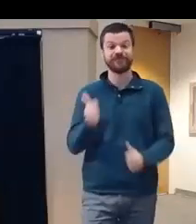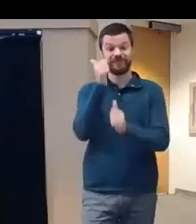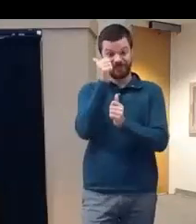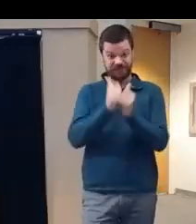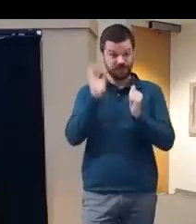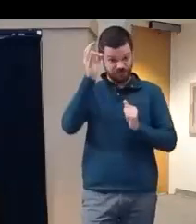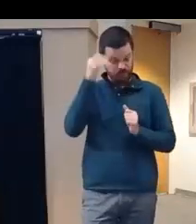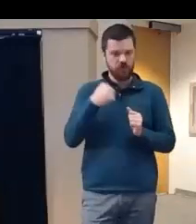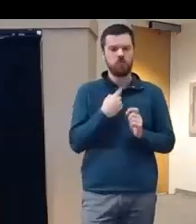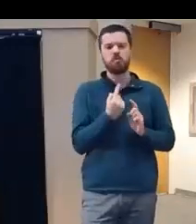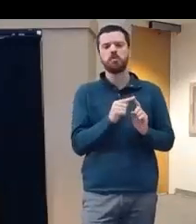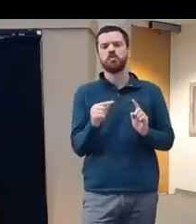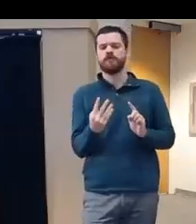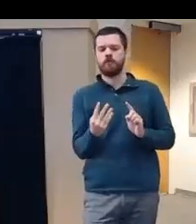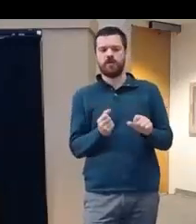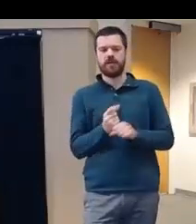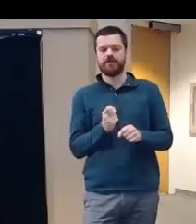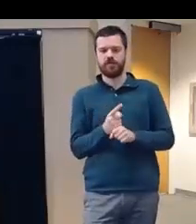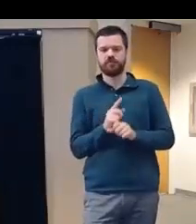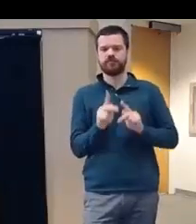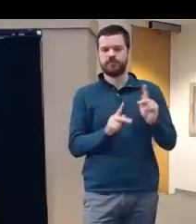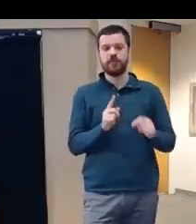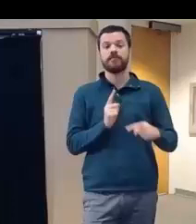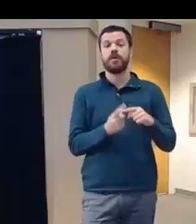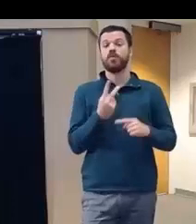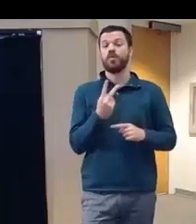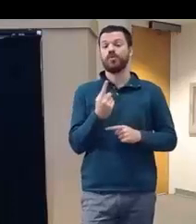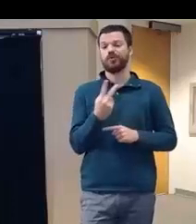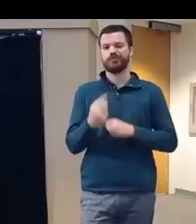welcomes one to four fellows per year and is one to two years in duration